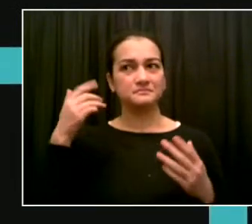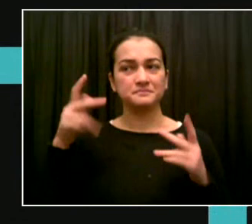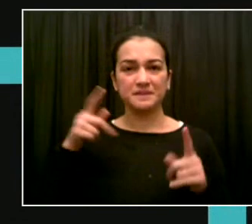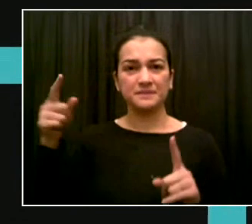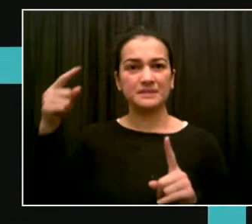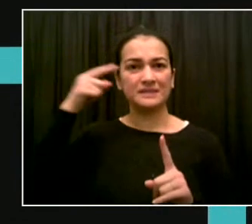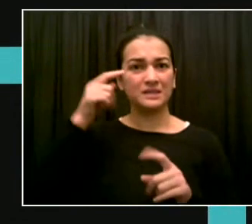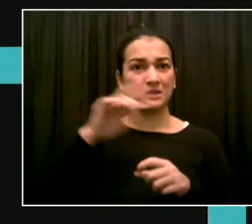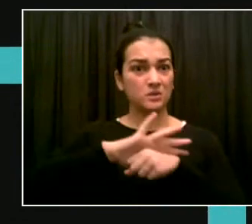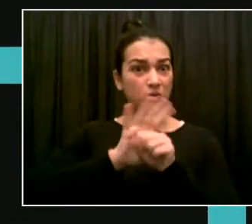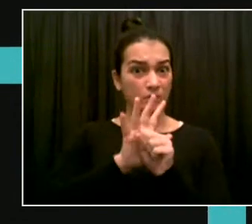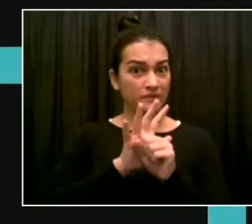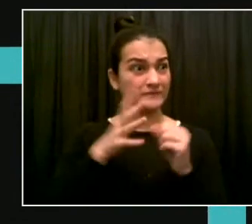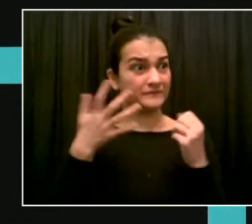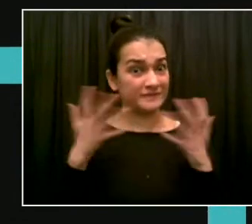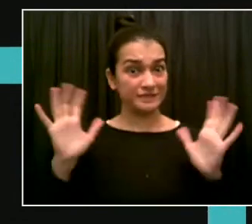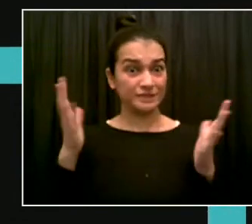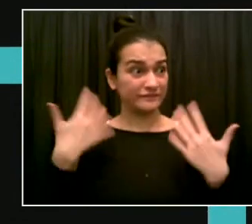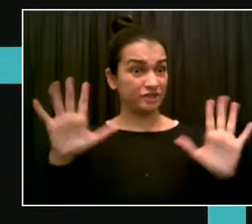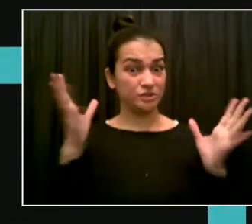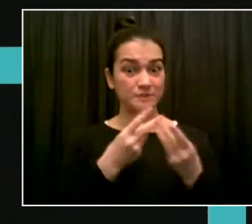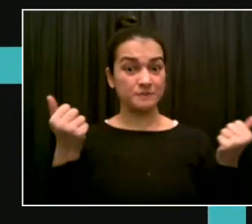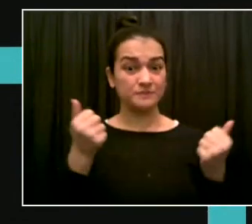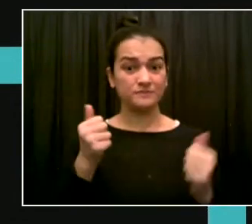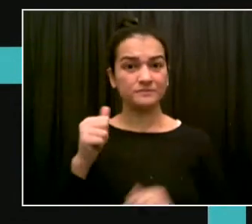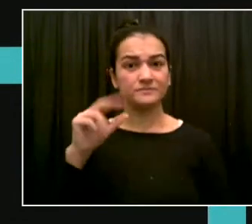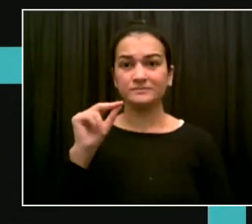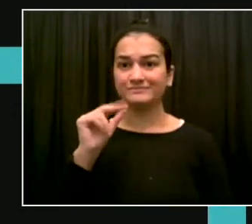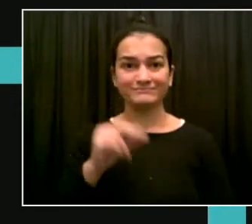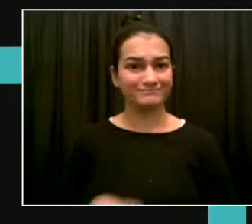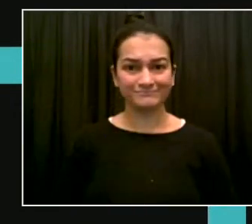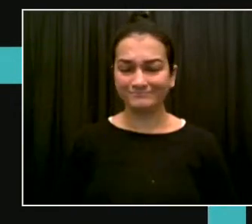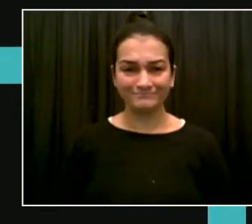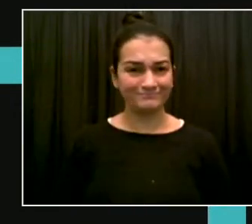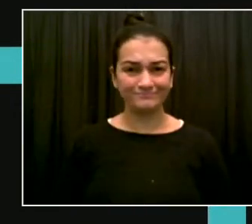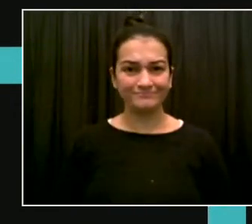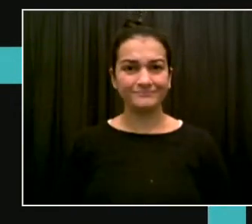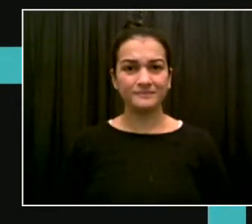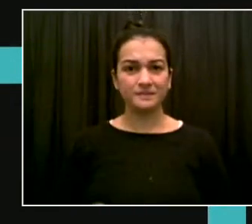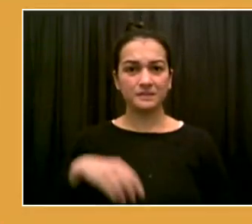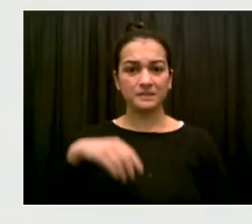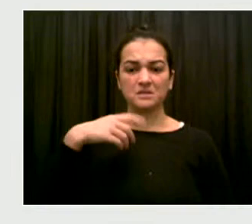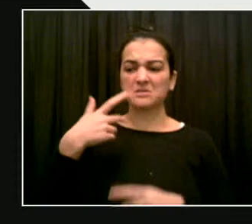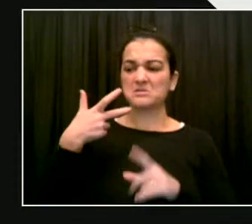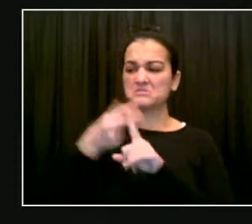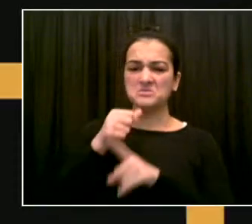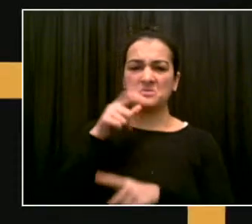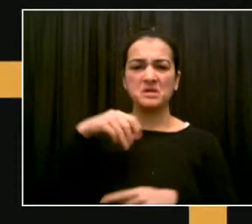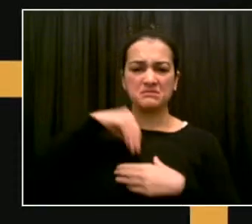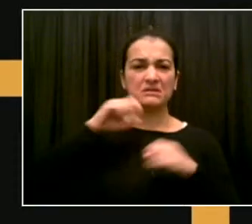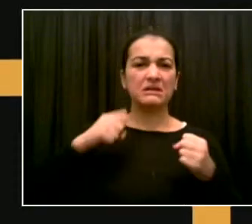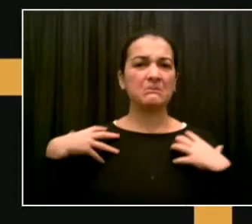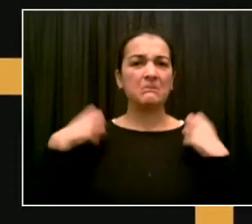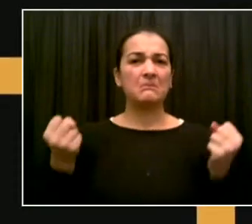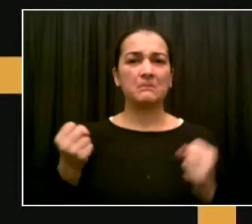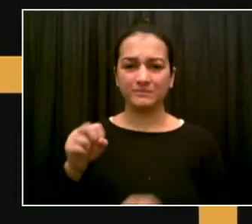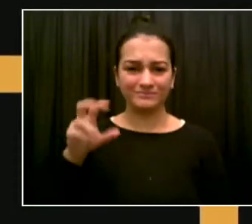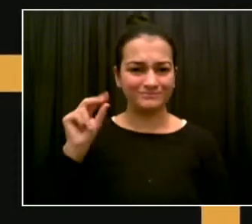E ONOF TSHEDE AS HTRIG. NOW O SPEME OPLE THINK IF THEY HAVE ALREA DY HAD COD-VI1T9 HAT EYTHR AE FLYUL PTEROCDTE. OTHERS MAY THINK